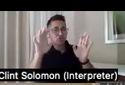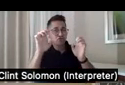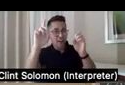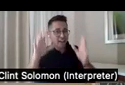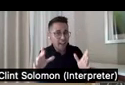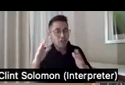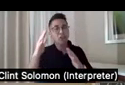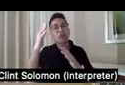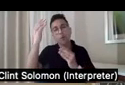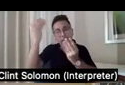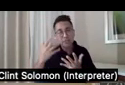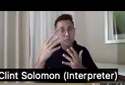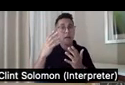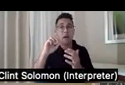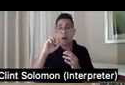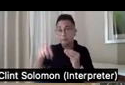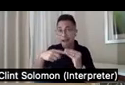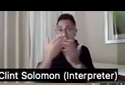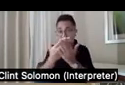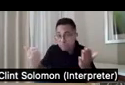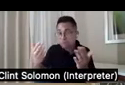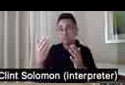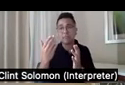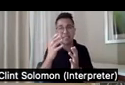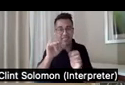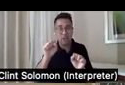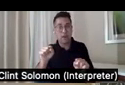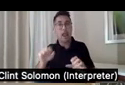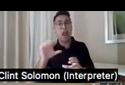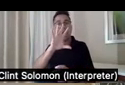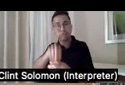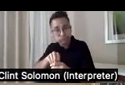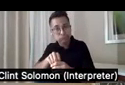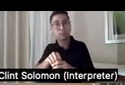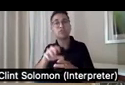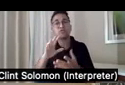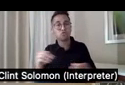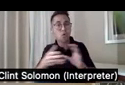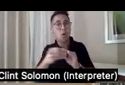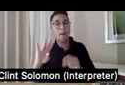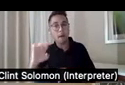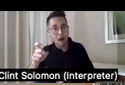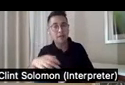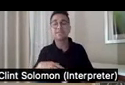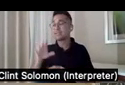be useful for us to put in a story box and that we could integrate the story box or the